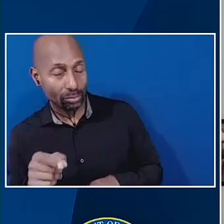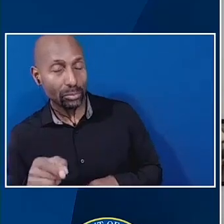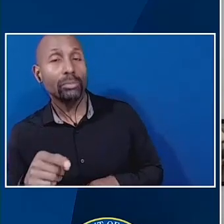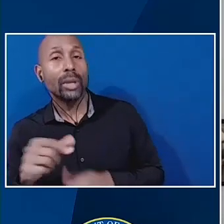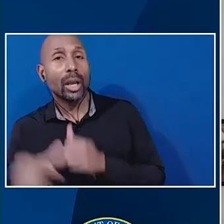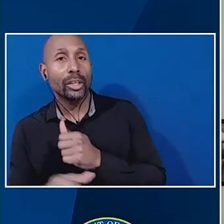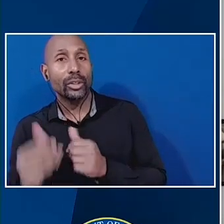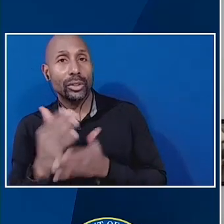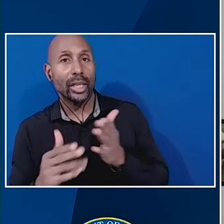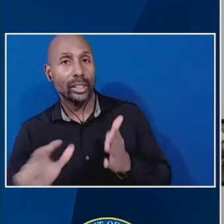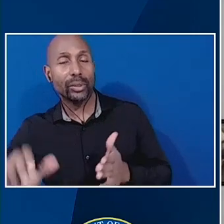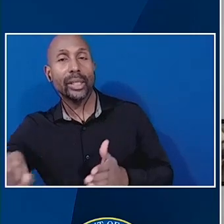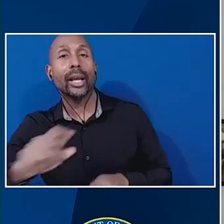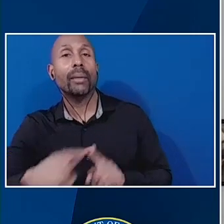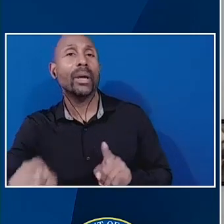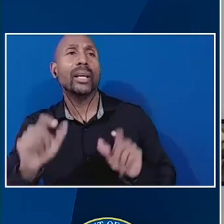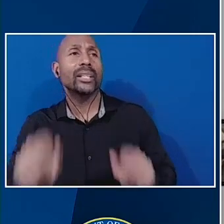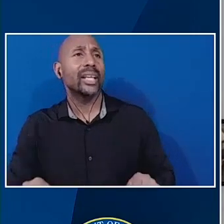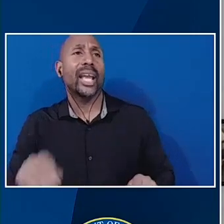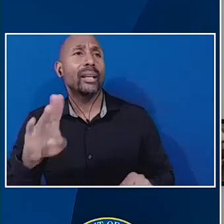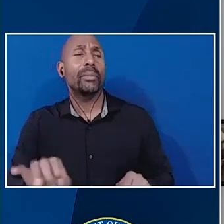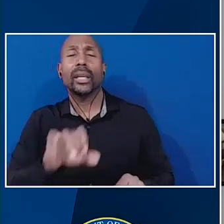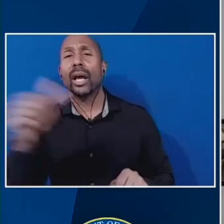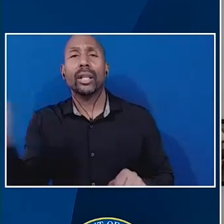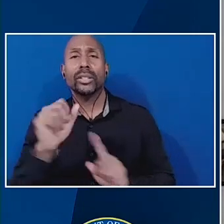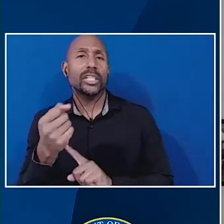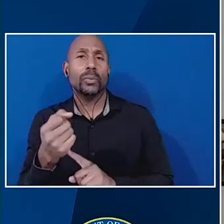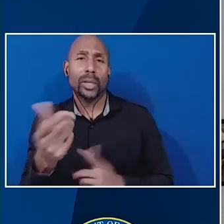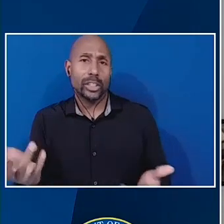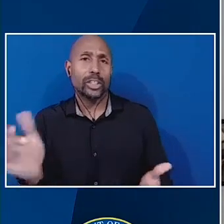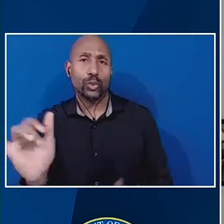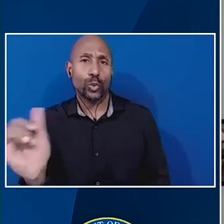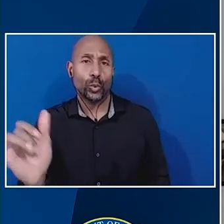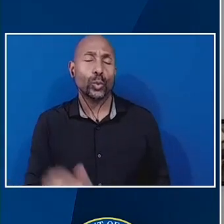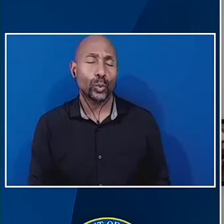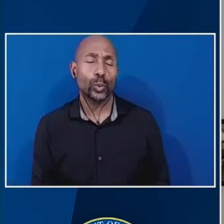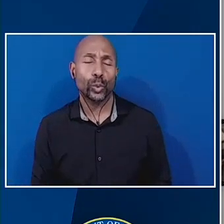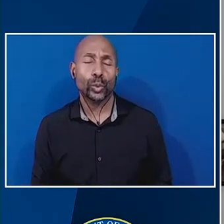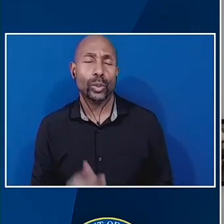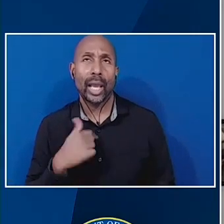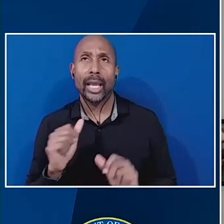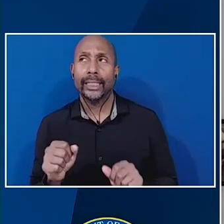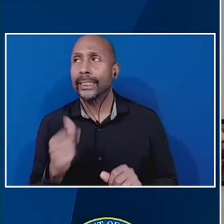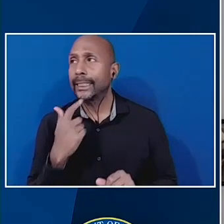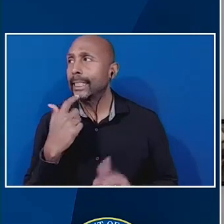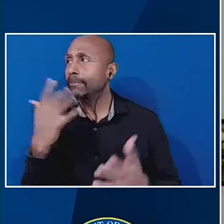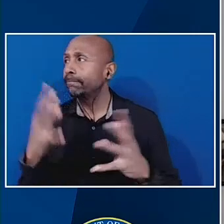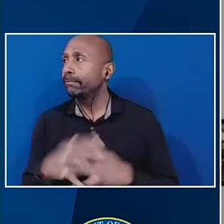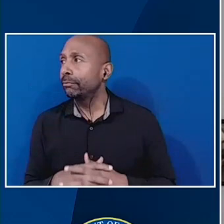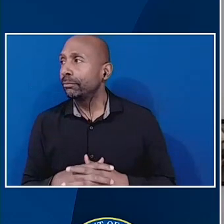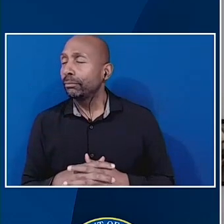mean, there could be other situations where, you know, I could state maybe, you know, pilot programs or new programs.